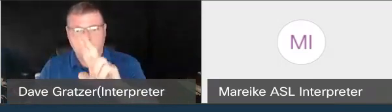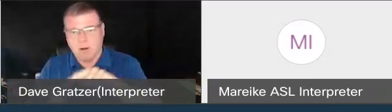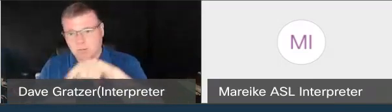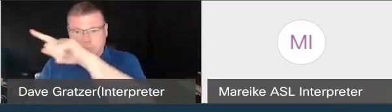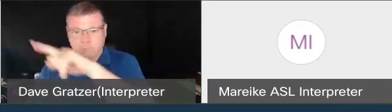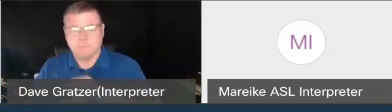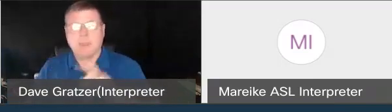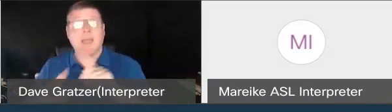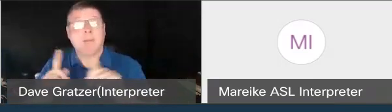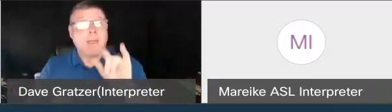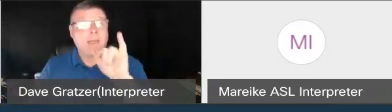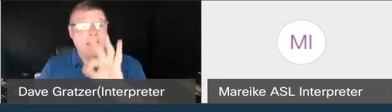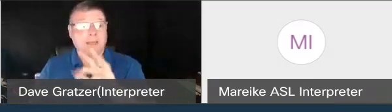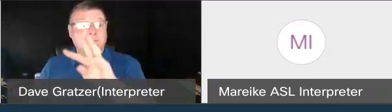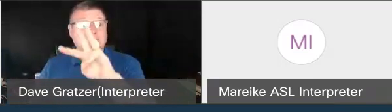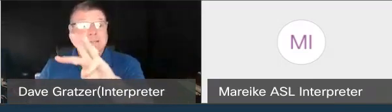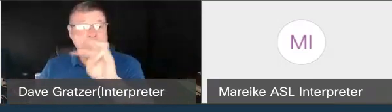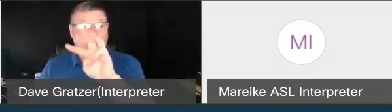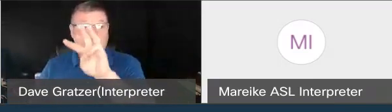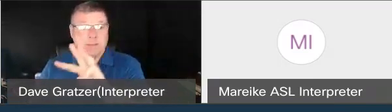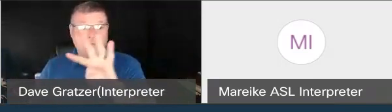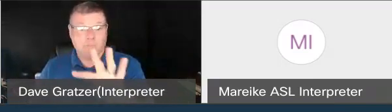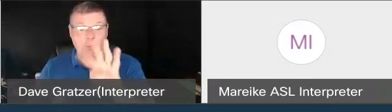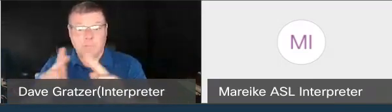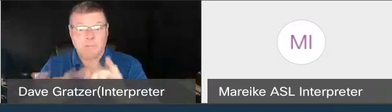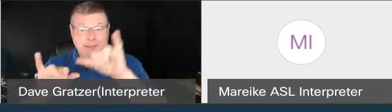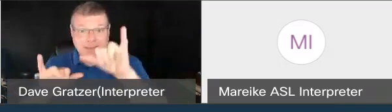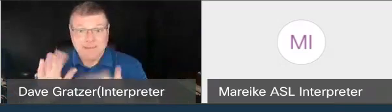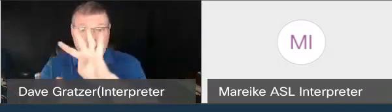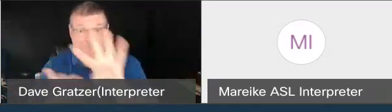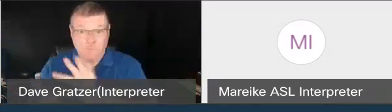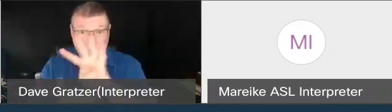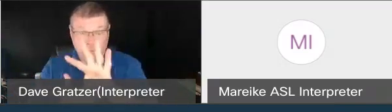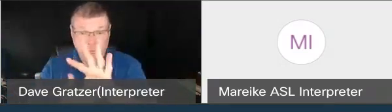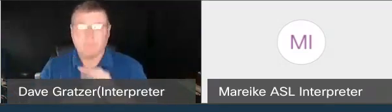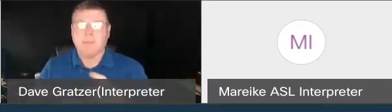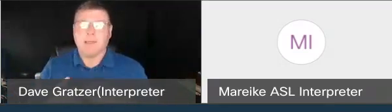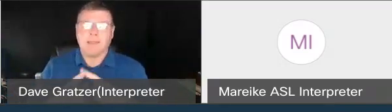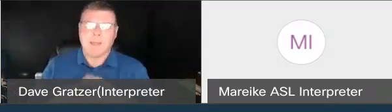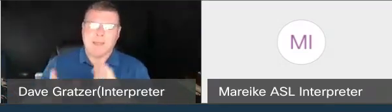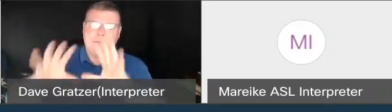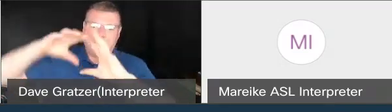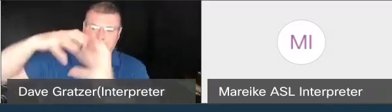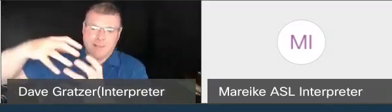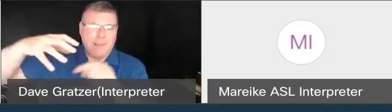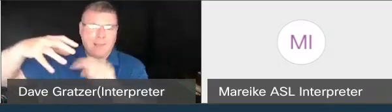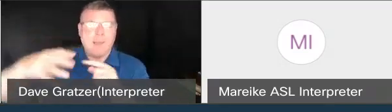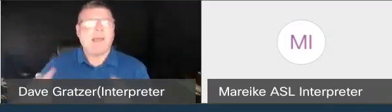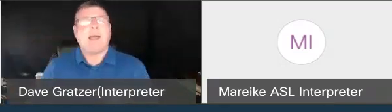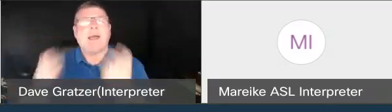But if we take that 664 people who stayed 4 hours, we then ask of how many of those would like to be--